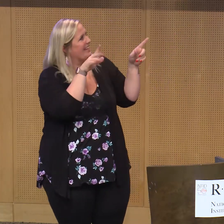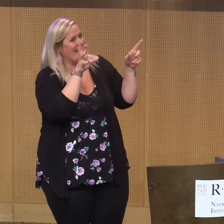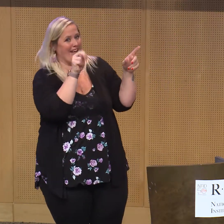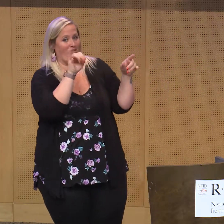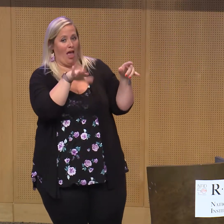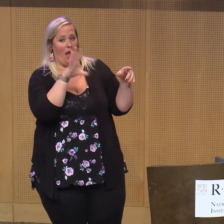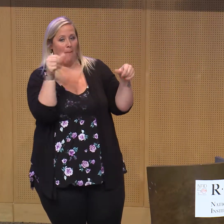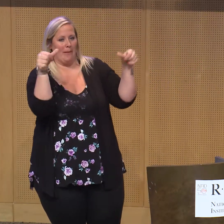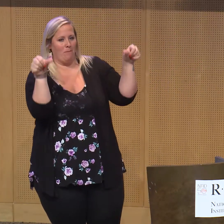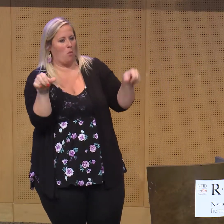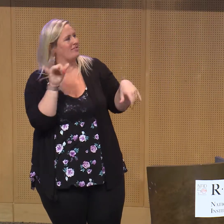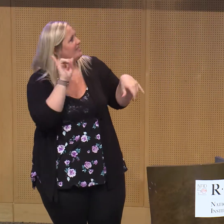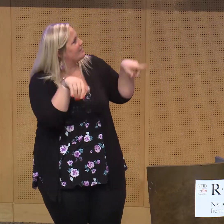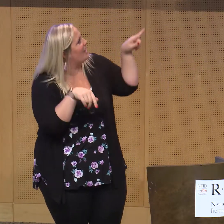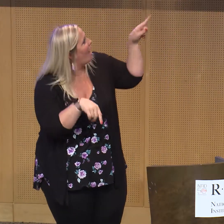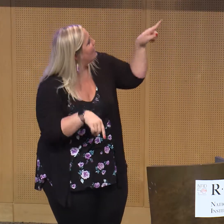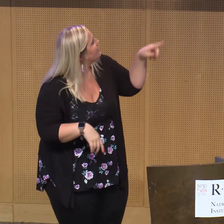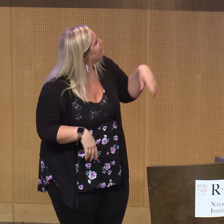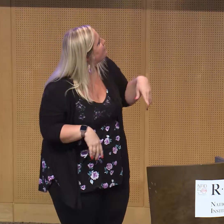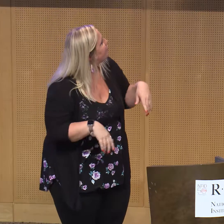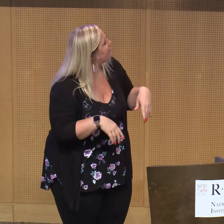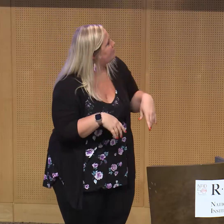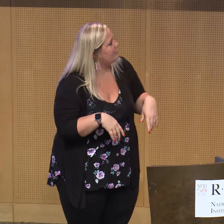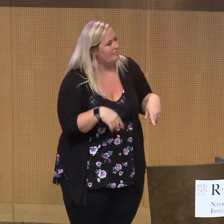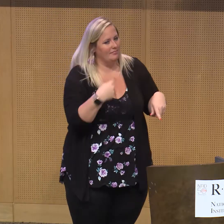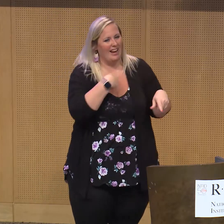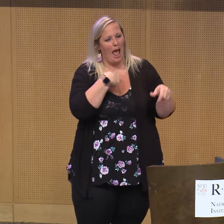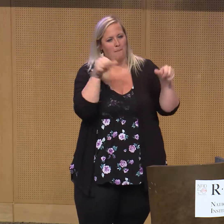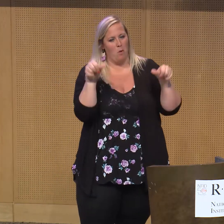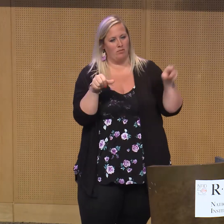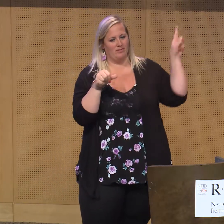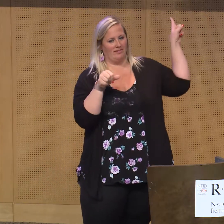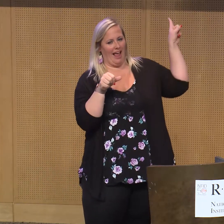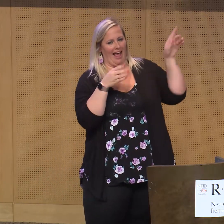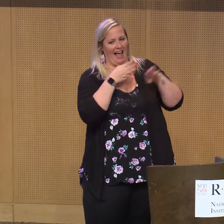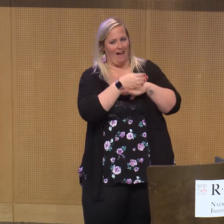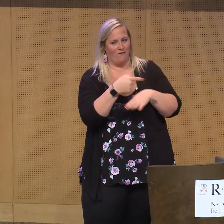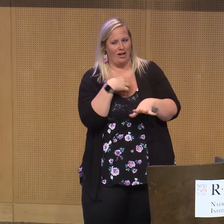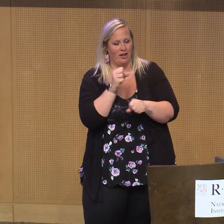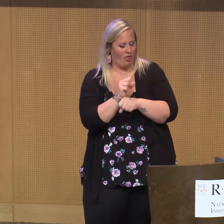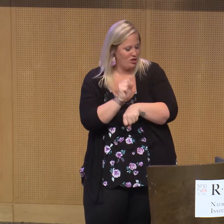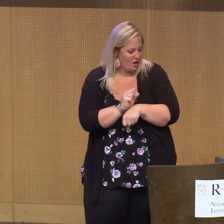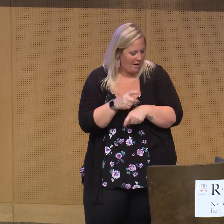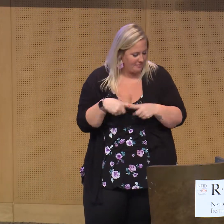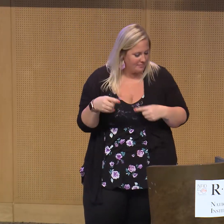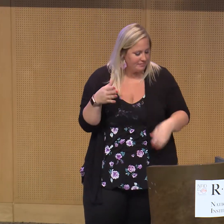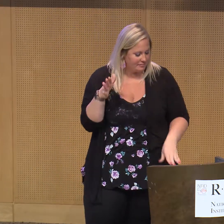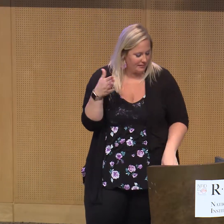So that was my cookie cake in the company colors. They posted that picture on their Facebook page,